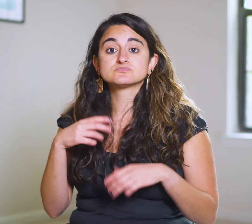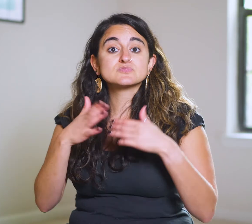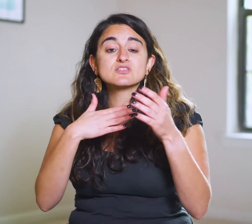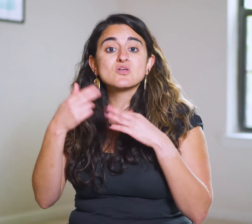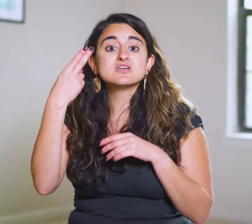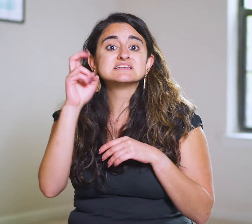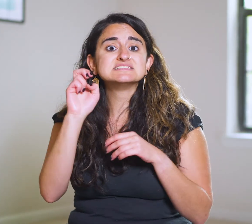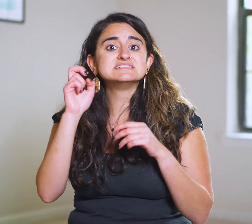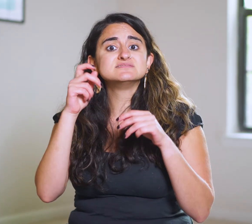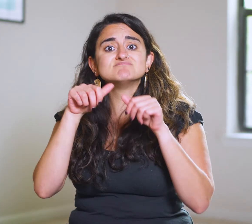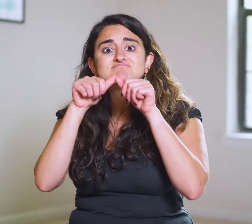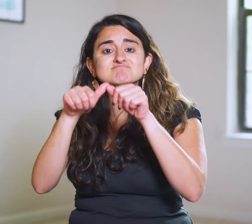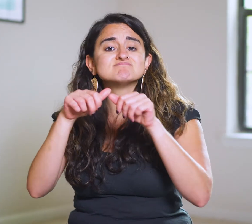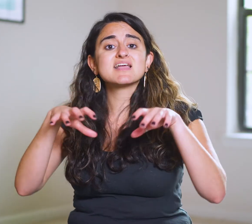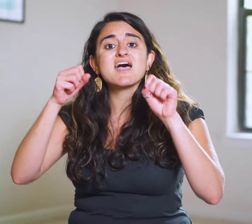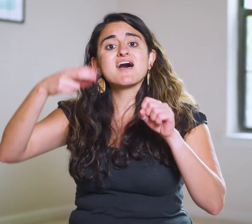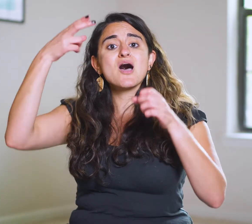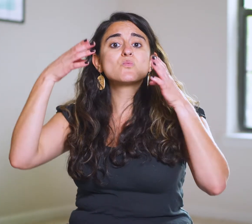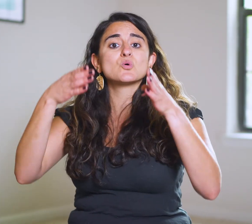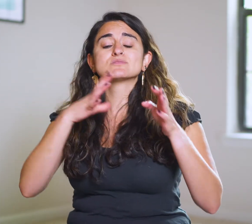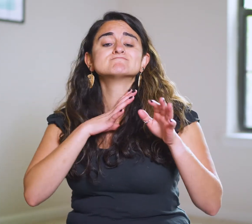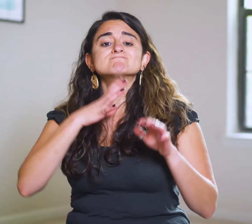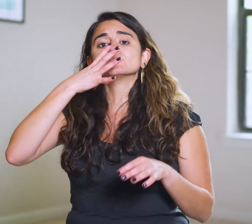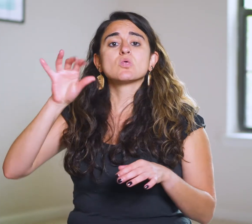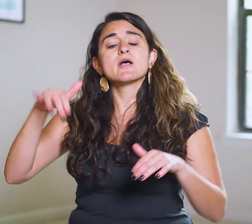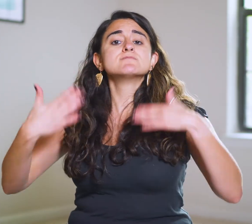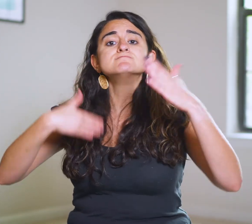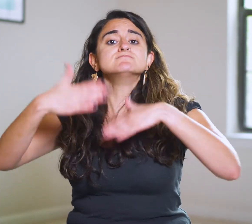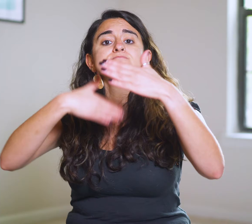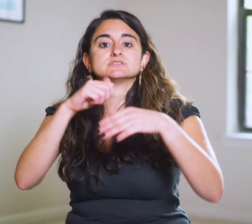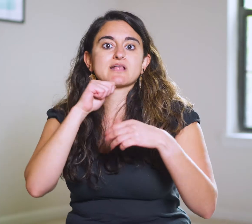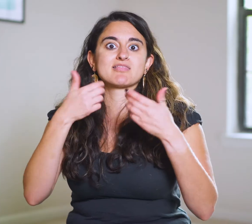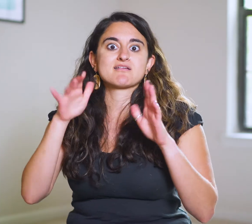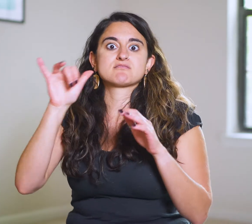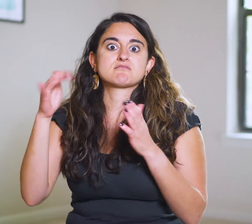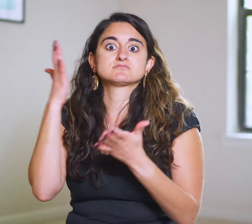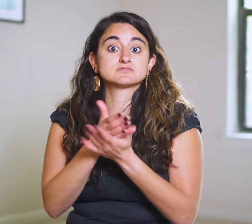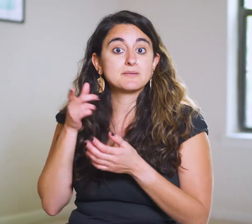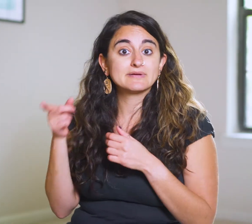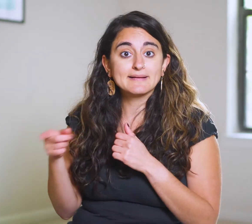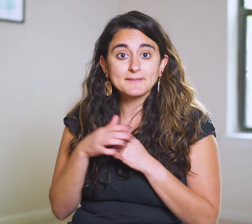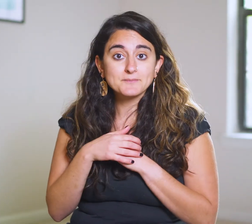even though he keeps taking the high road.